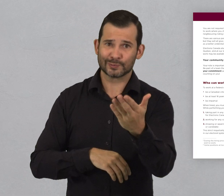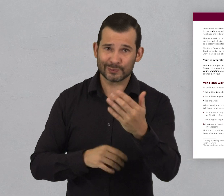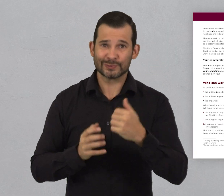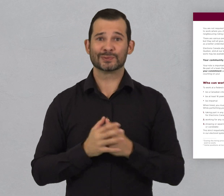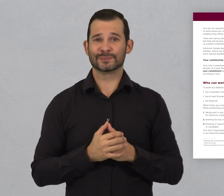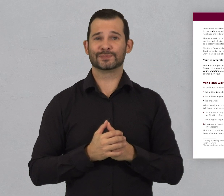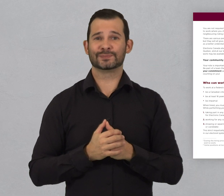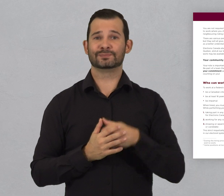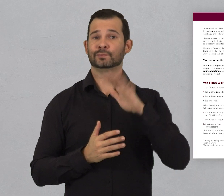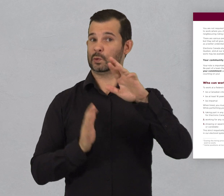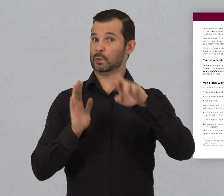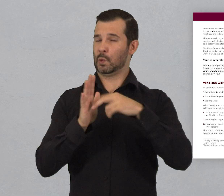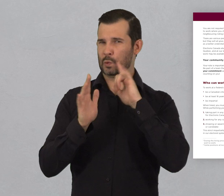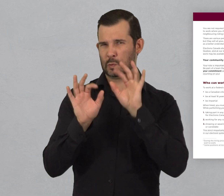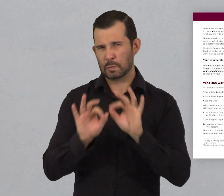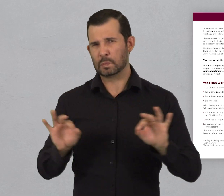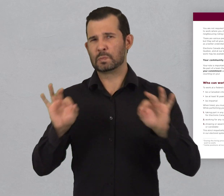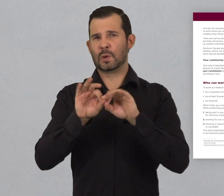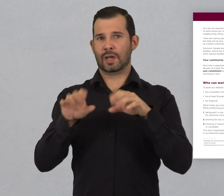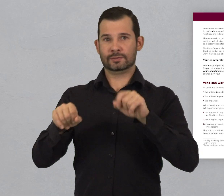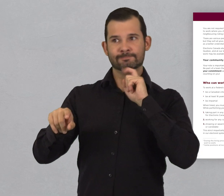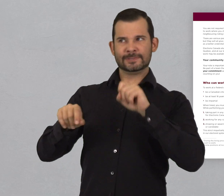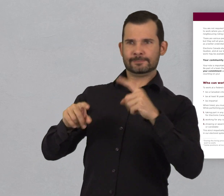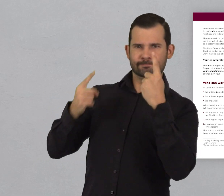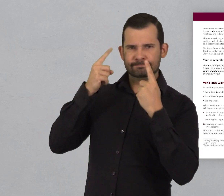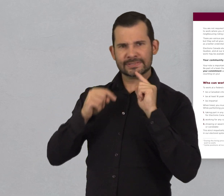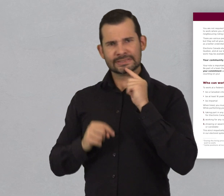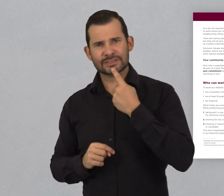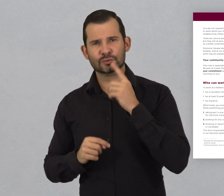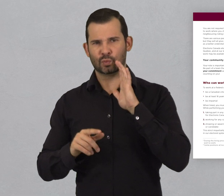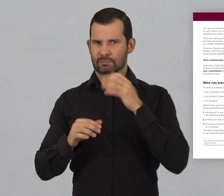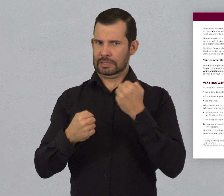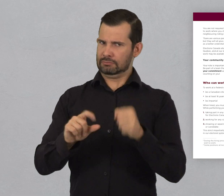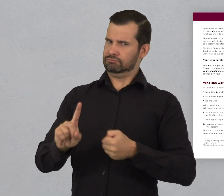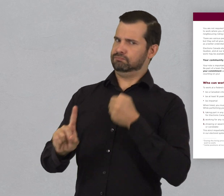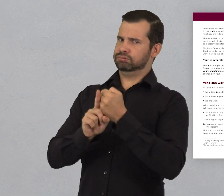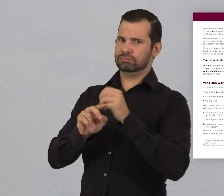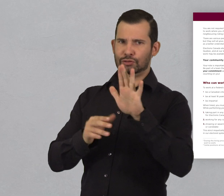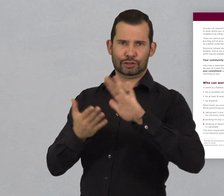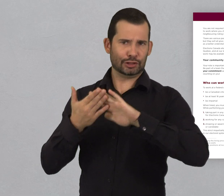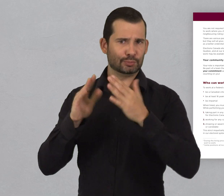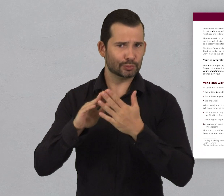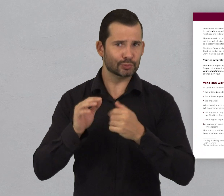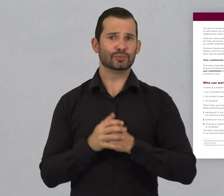Your role is important and taking it seriously will make a difference in your community. Be part